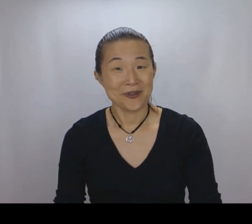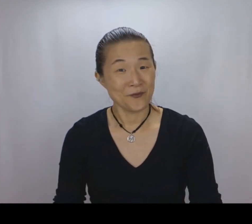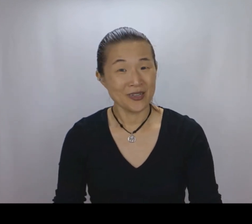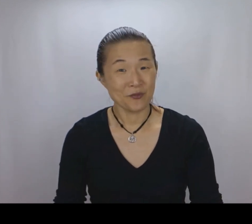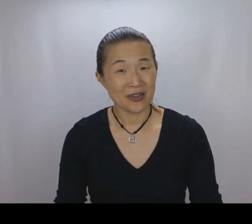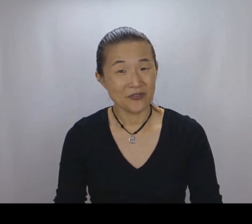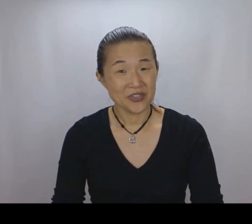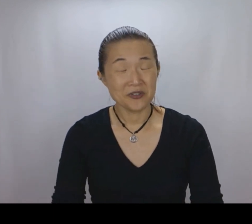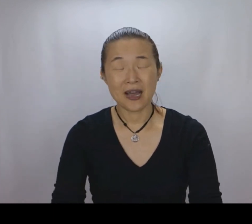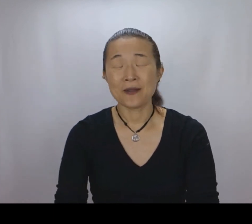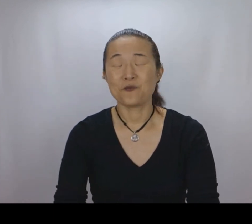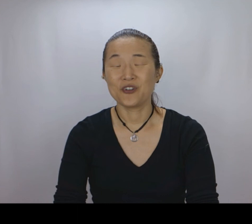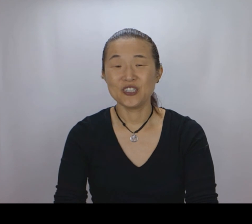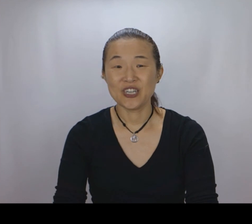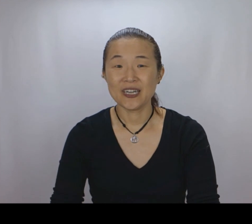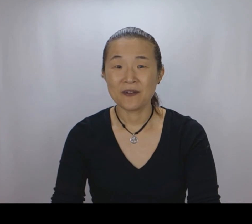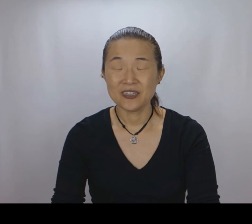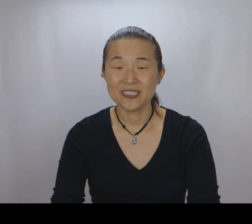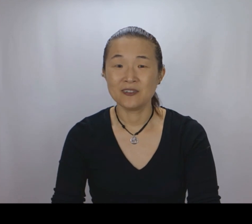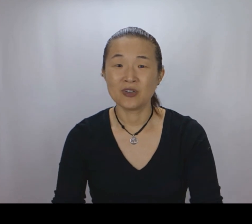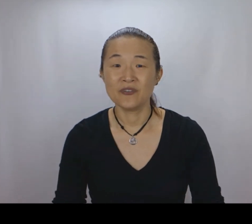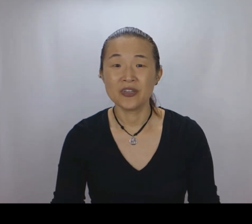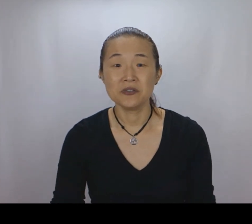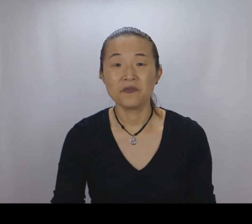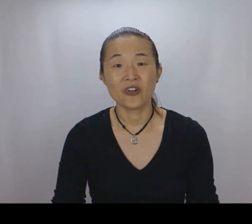I'm really proud of you. I appreciate every single one of you